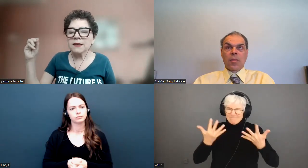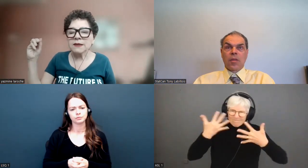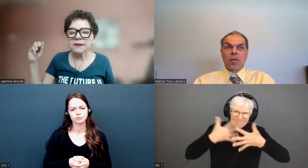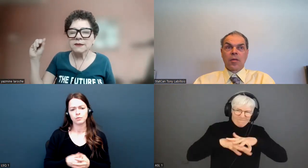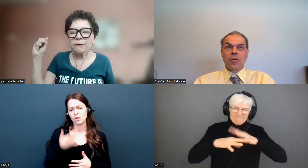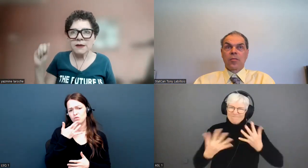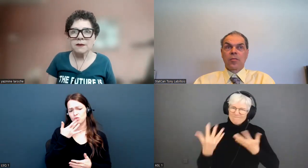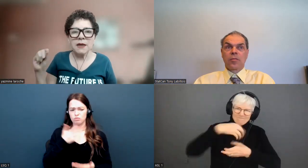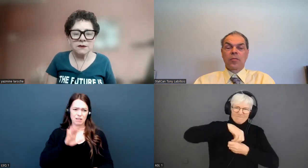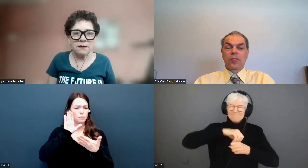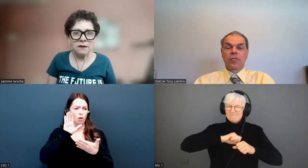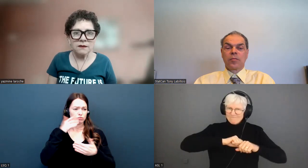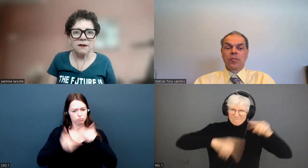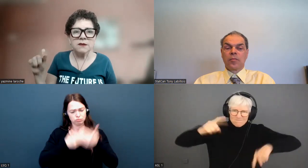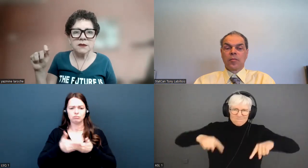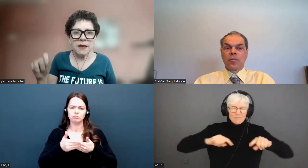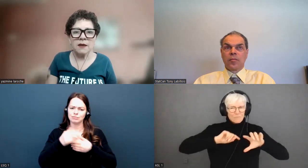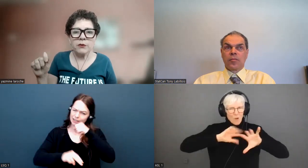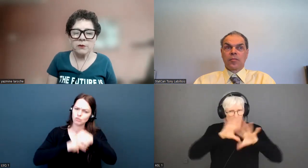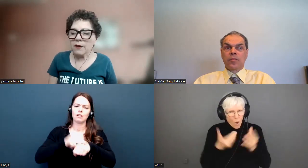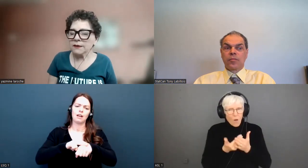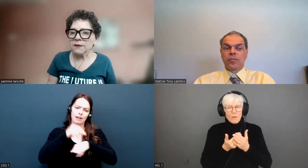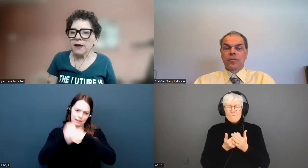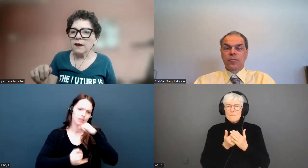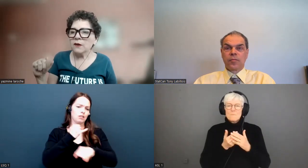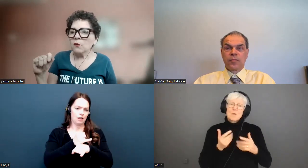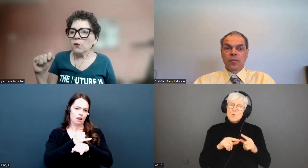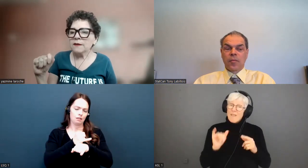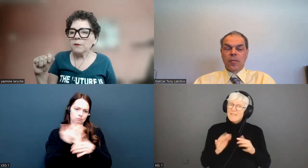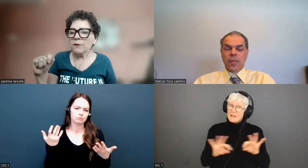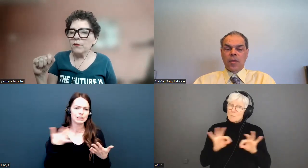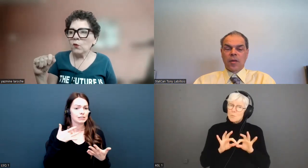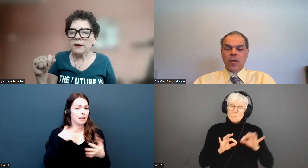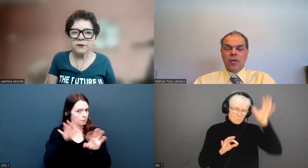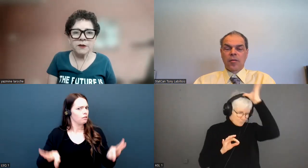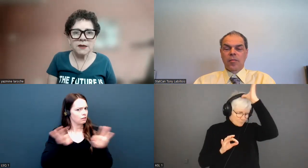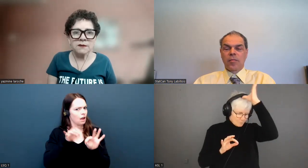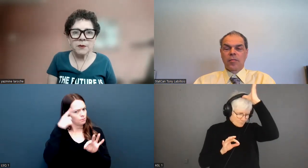think this is fundamental to making progress you know one of the wonderful things about